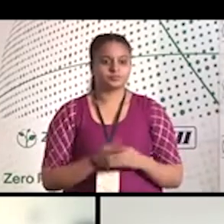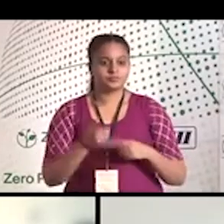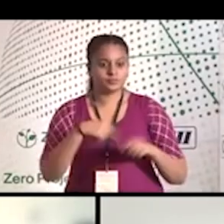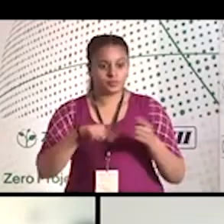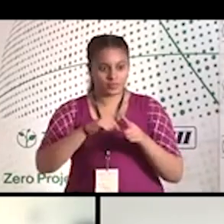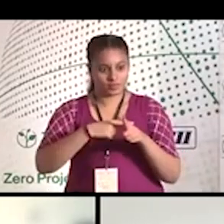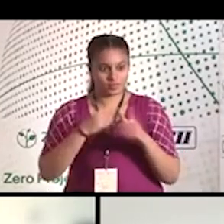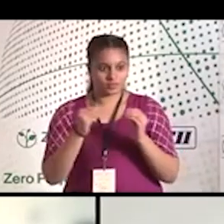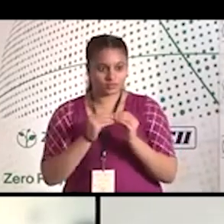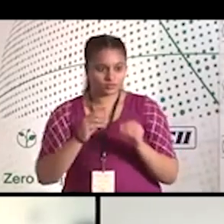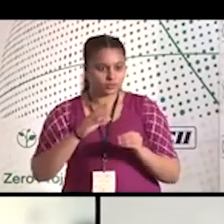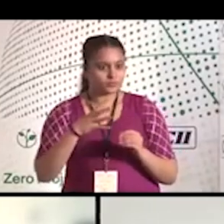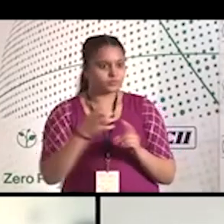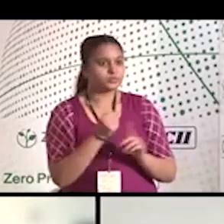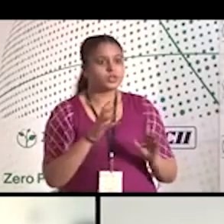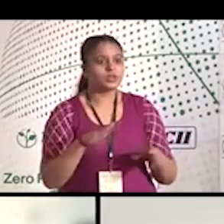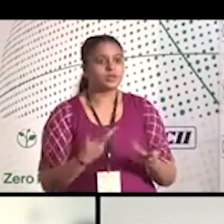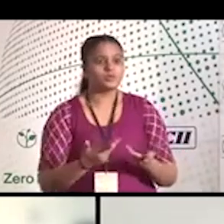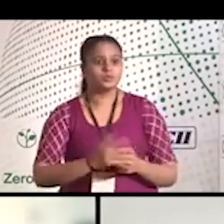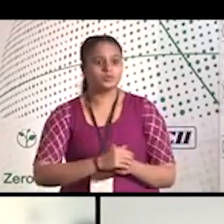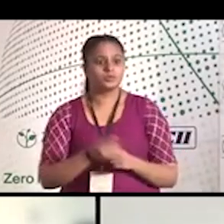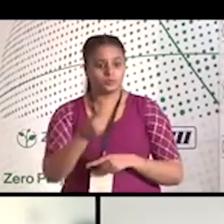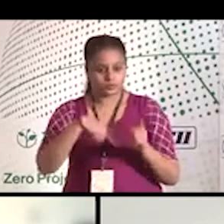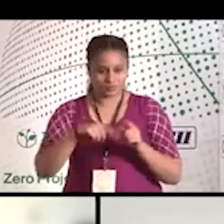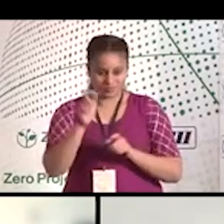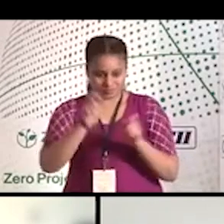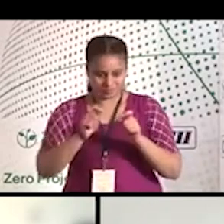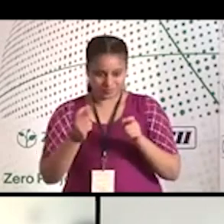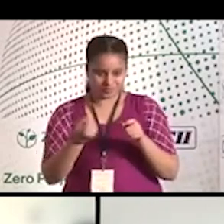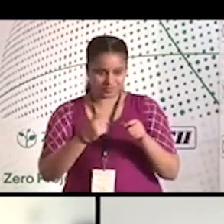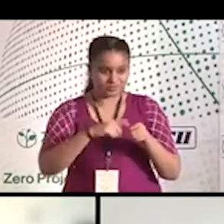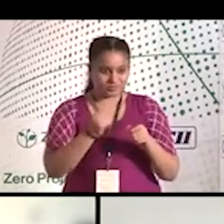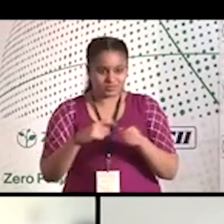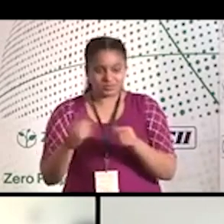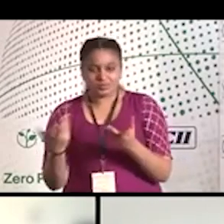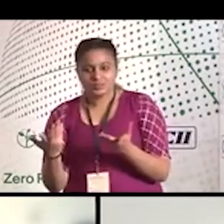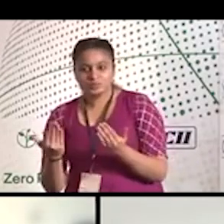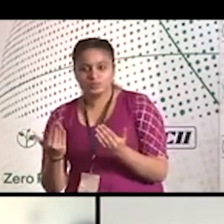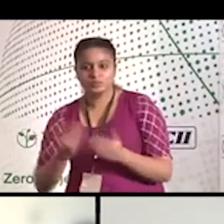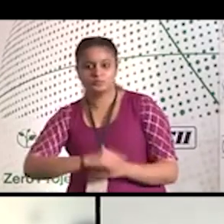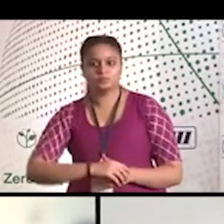you know, inadvertently excluding people, and then you've got candidates who don't don't